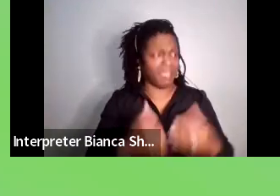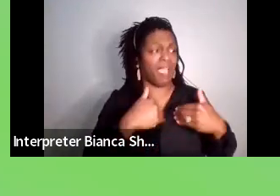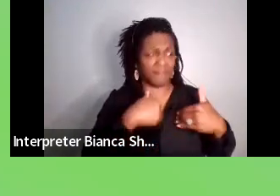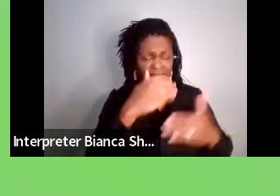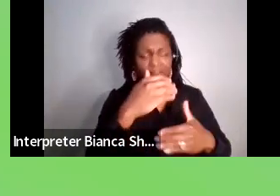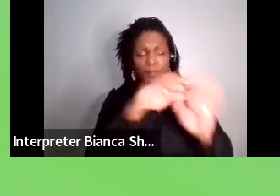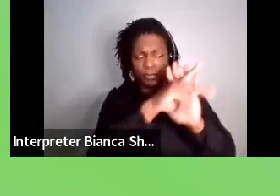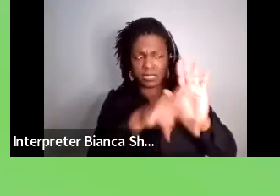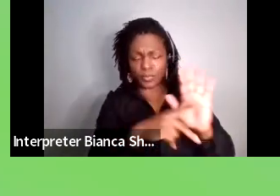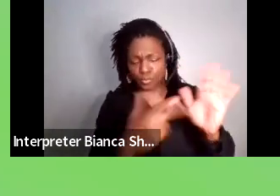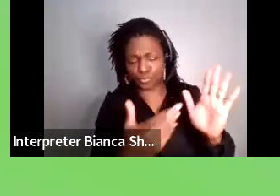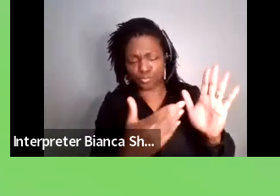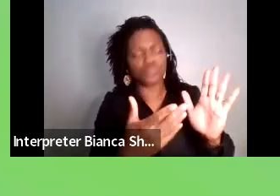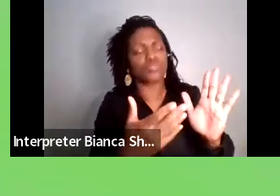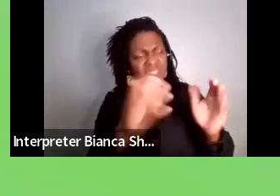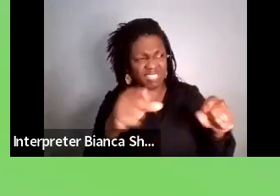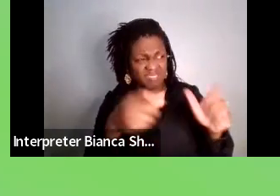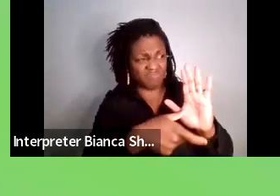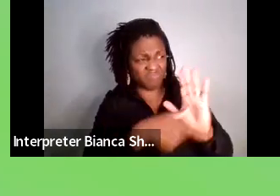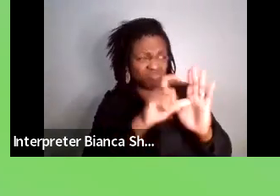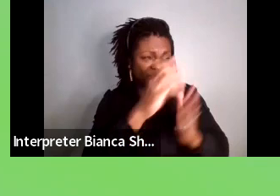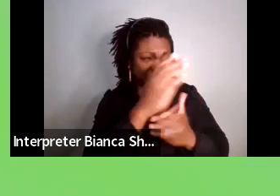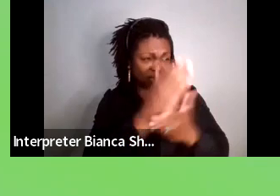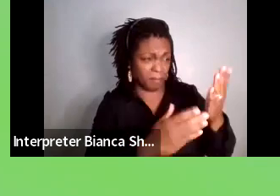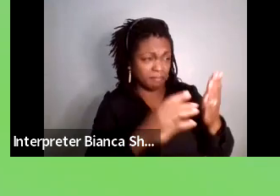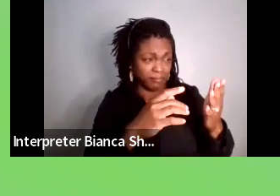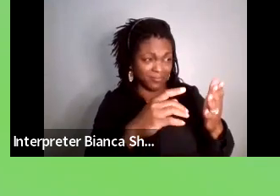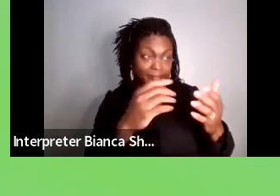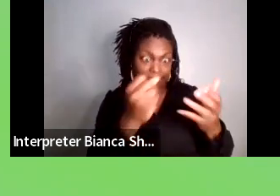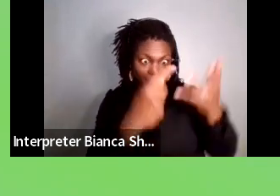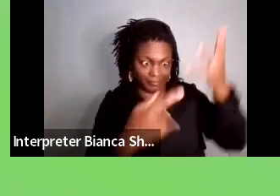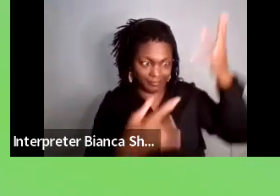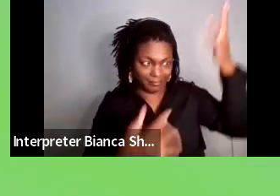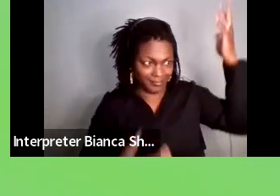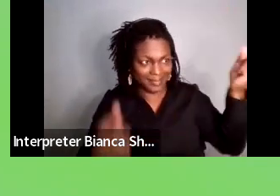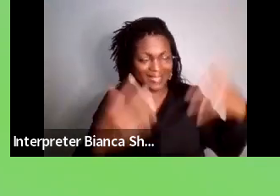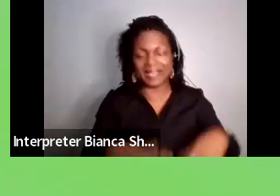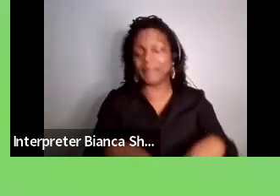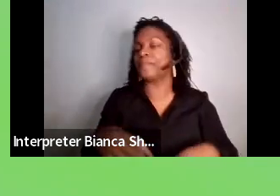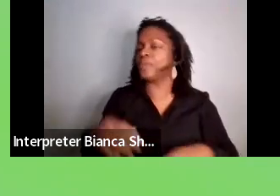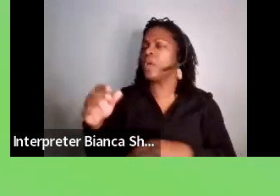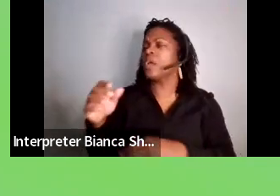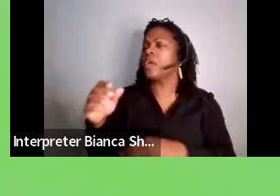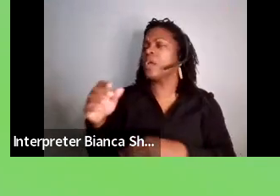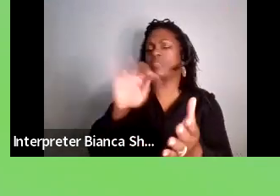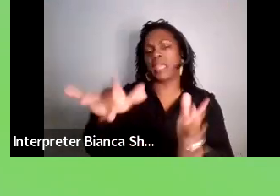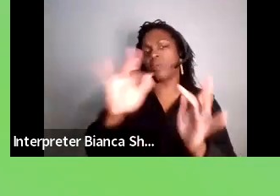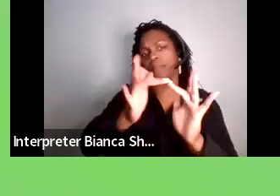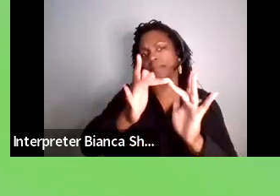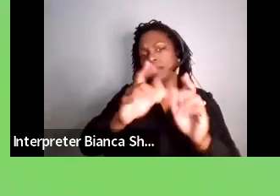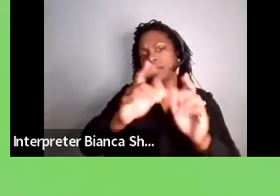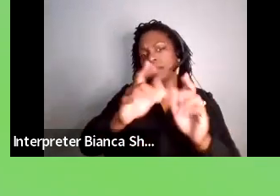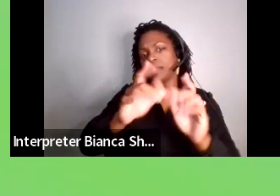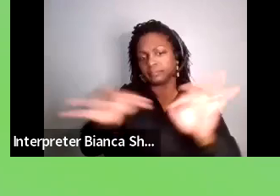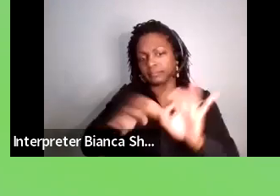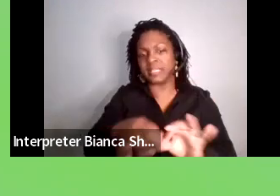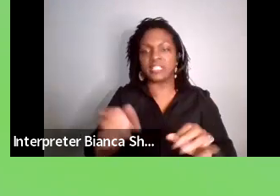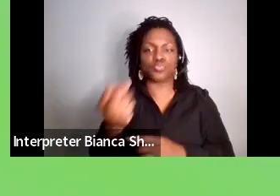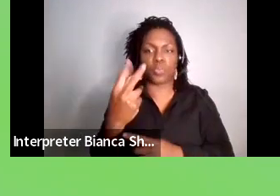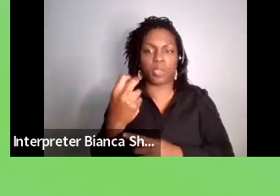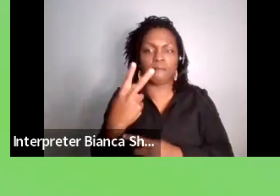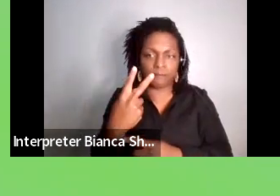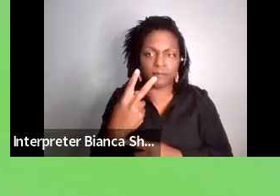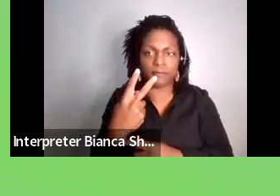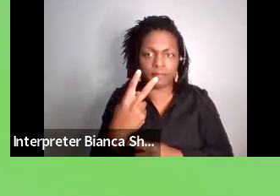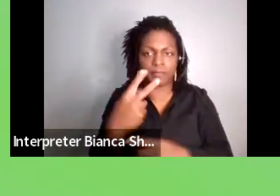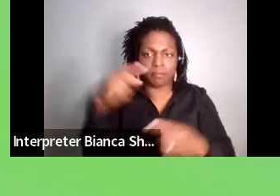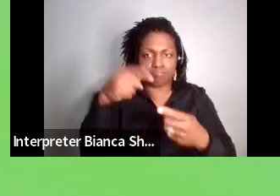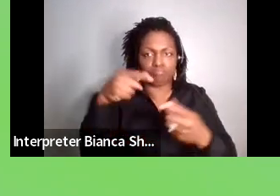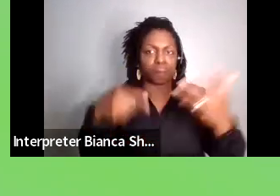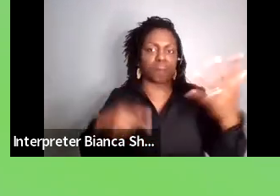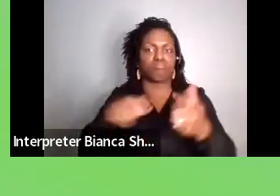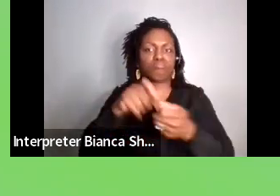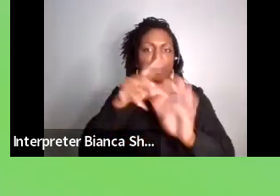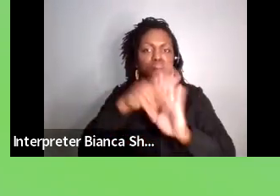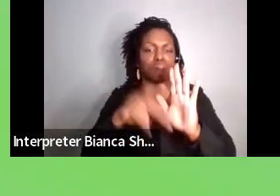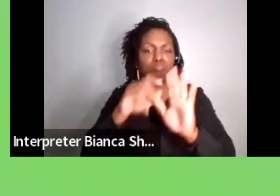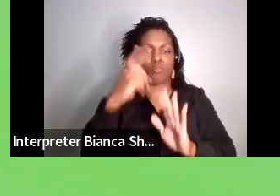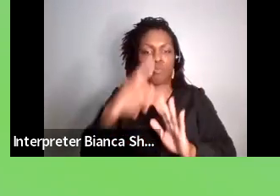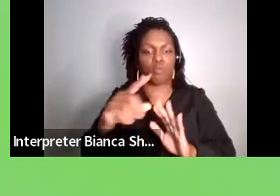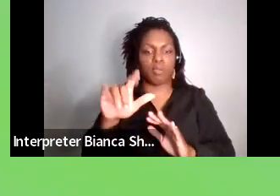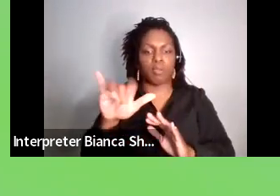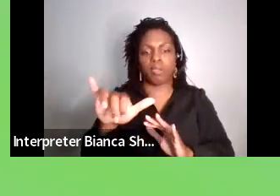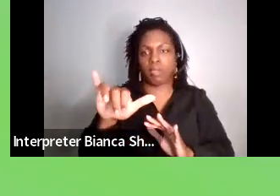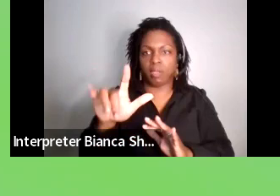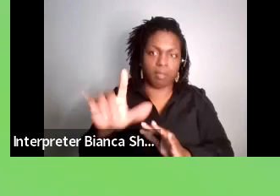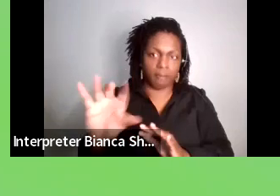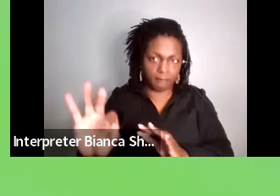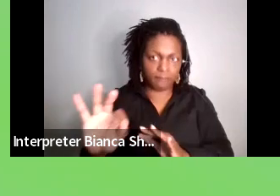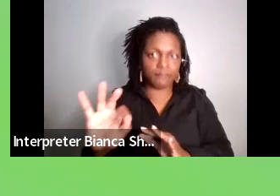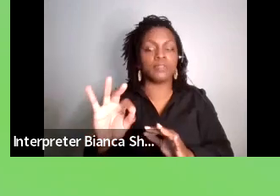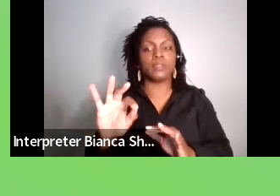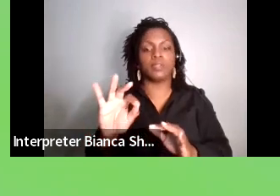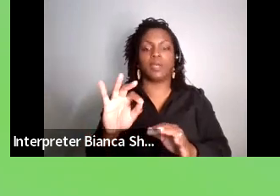But yeah, they have if you look on the website you'll find that there are 12 key principles of wildlife, and really it's about promotion of diversity across the board, diversity and disability they adhere